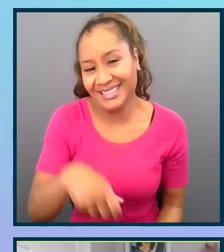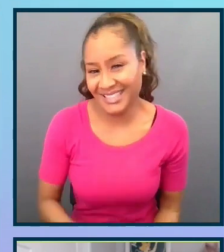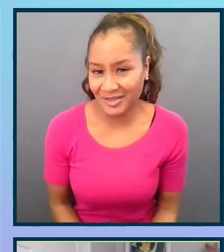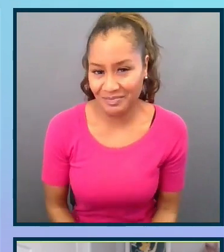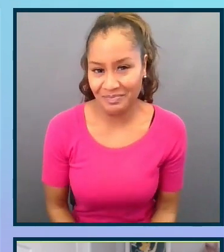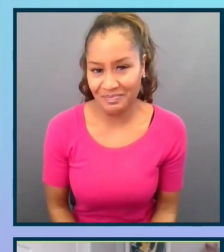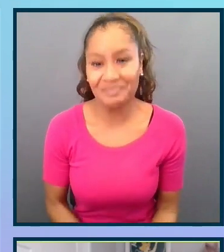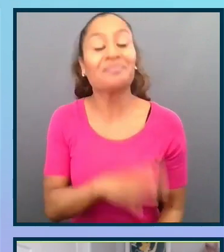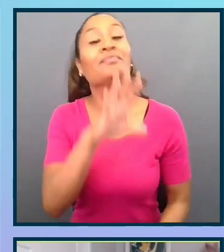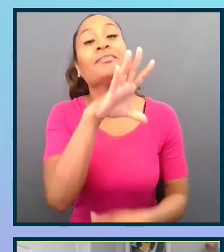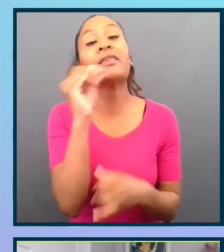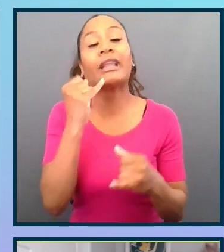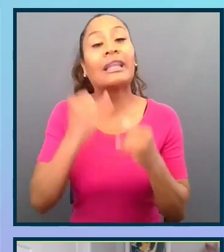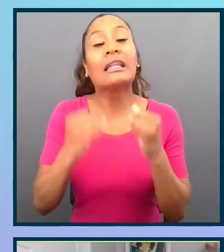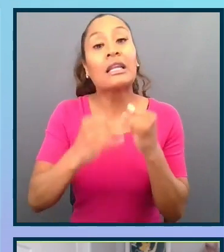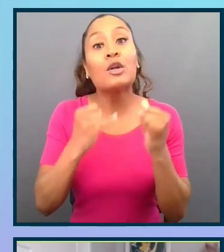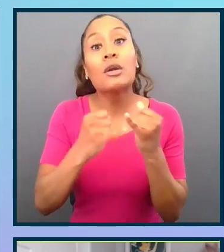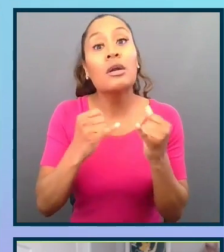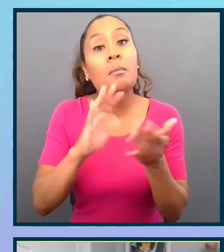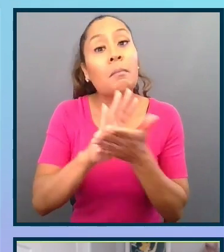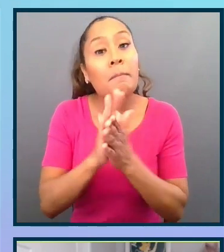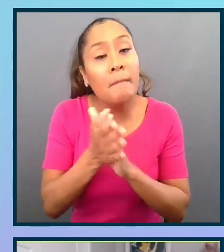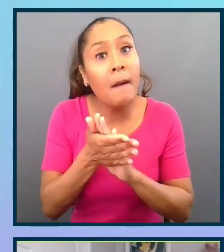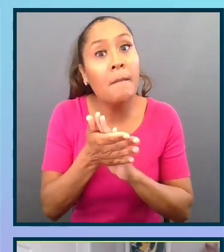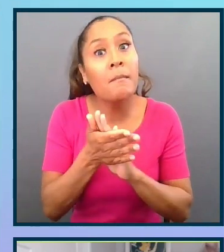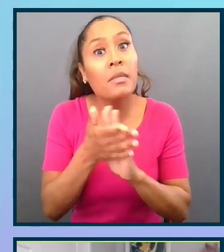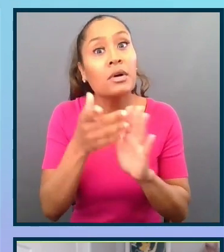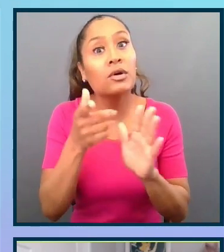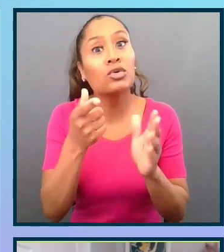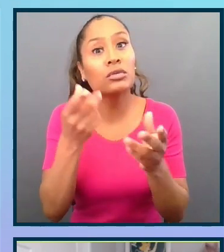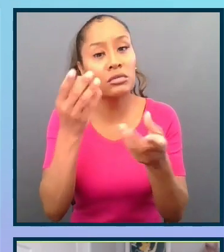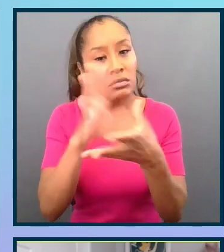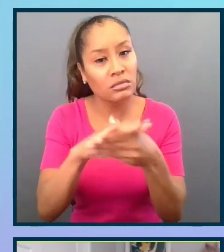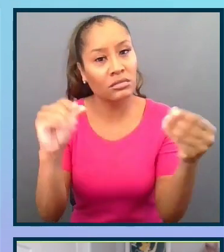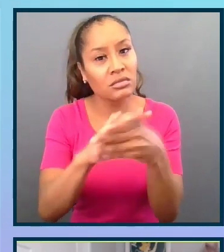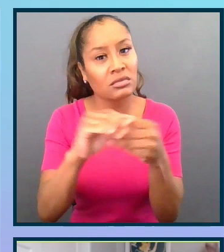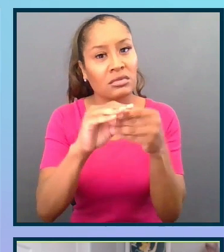And finally, make it known that you want to be an accessibility-focused designer.